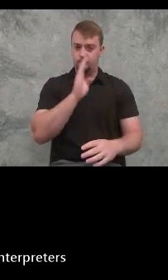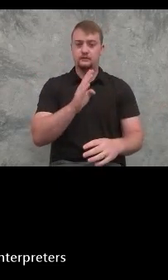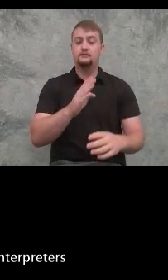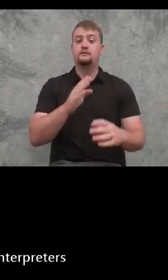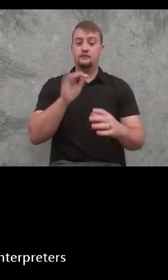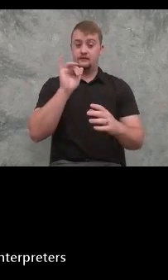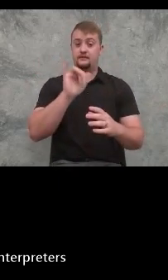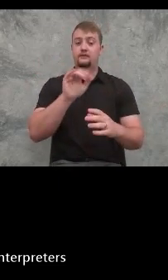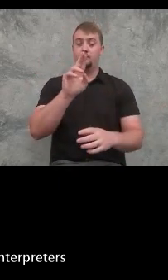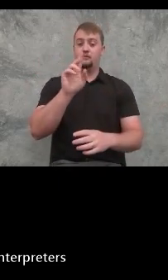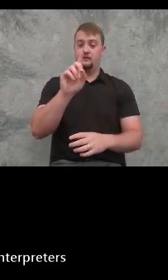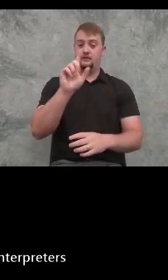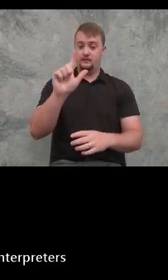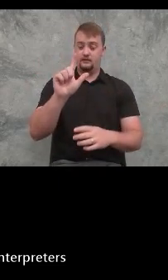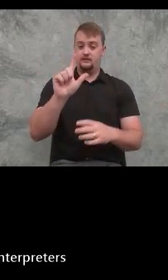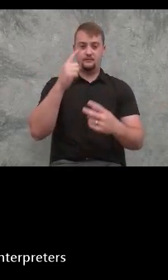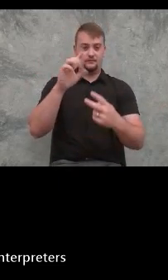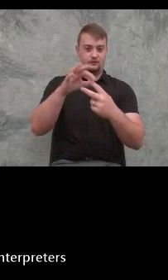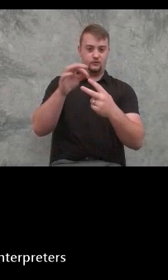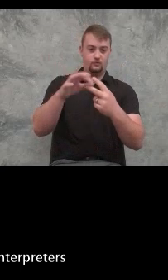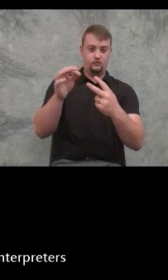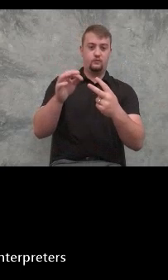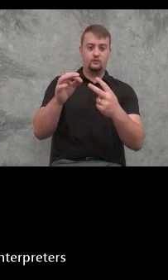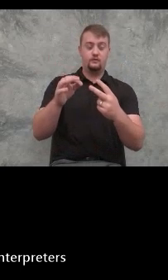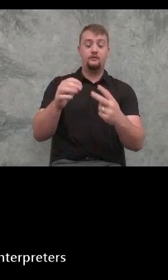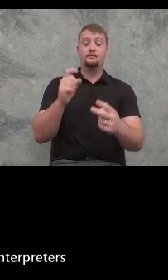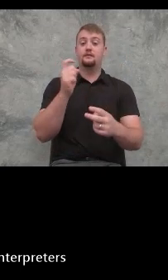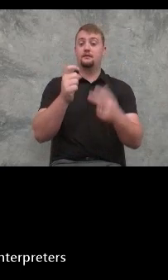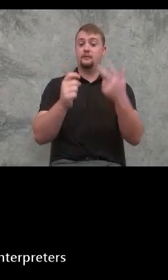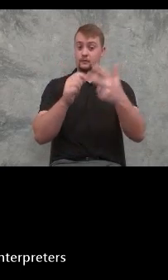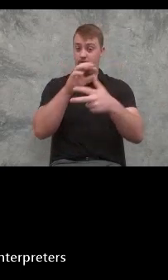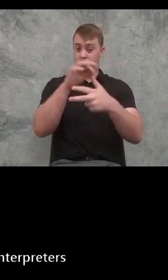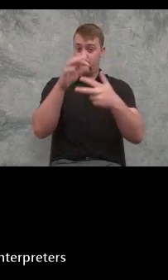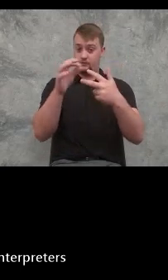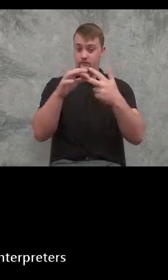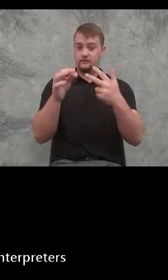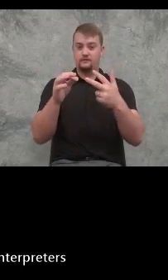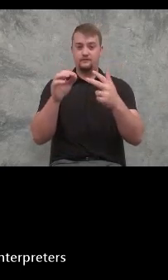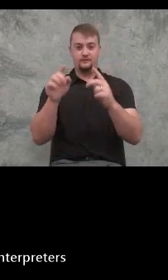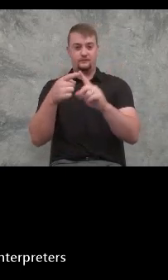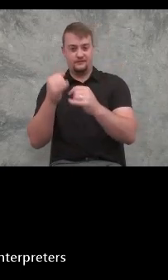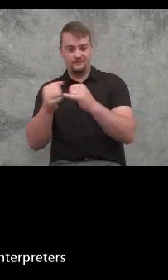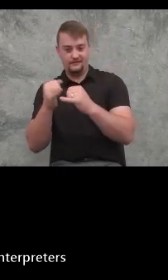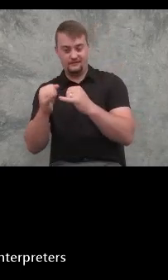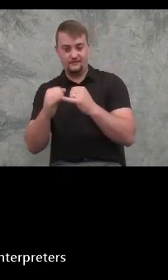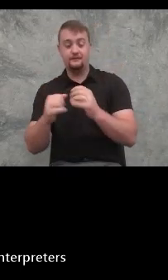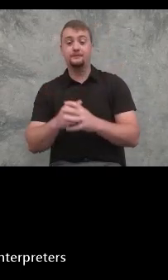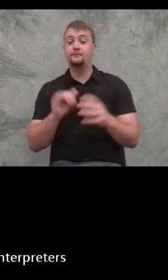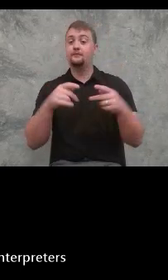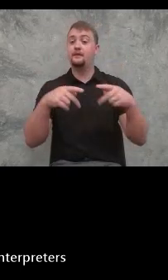in the UDL strategy of choice, giving 3 choices toward the end. She allowed the students to work